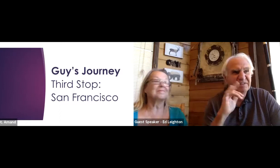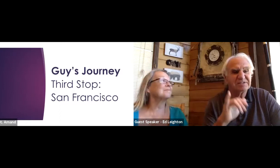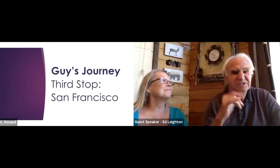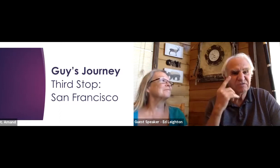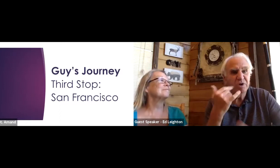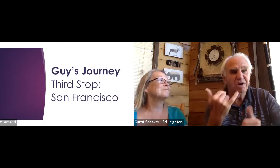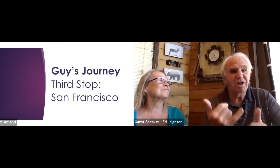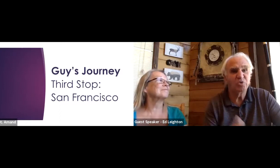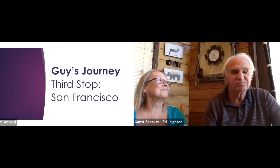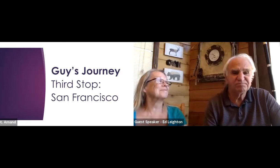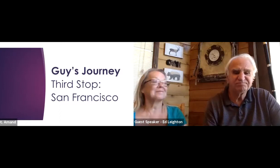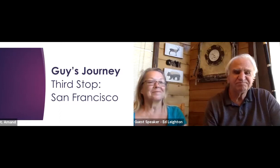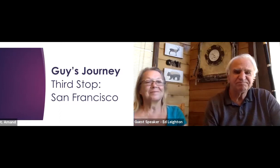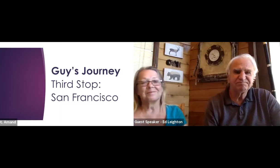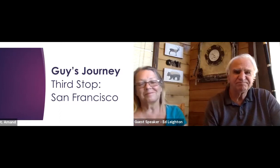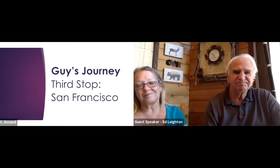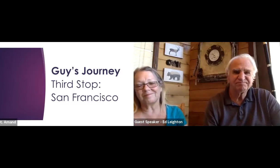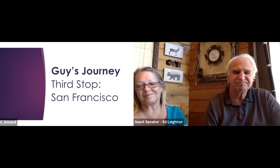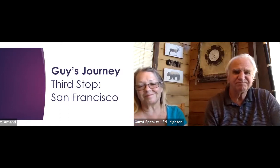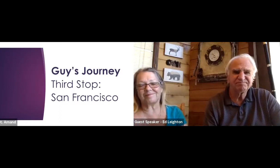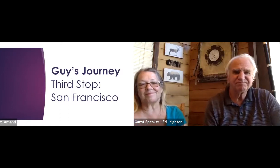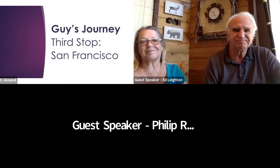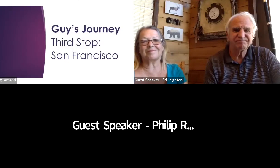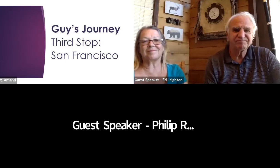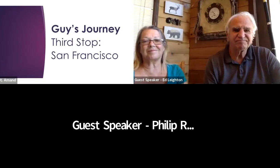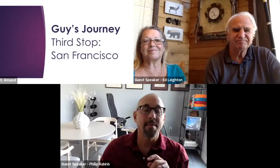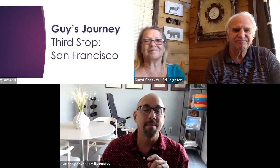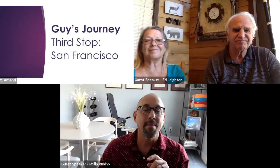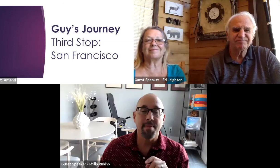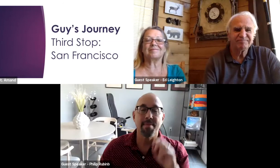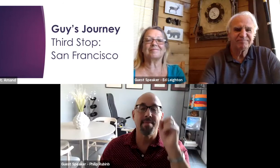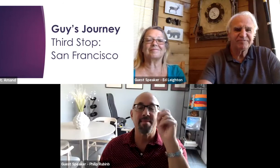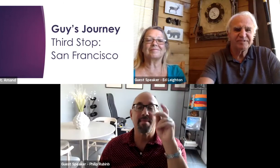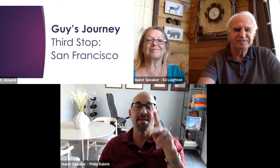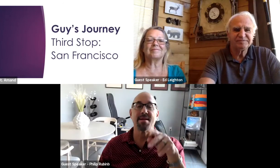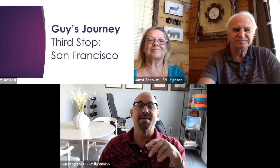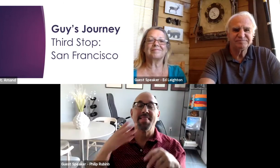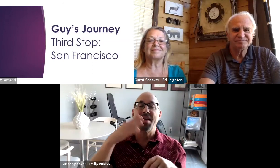in San Francisco, so I think that's all for now. I think that's it from us. Heh heh!